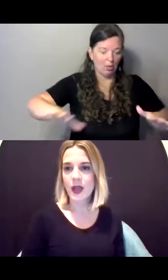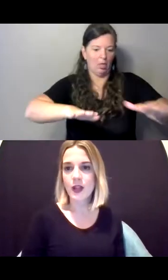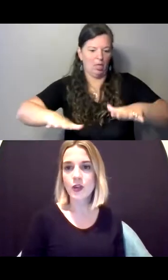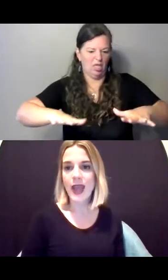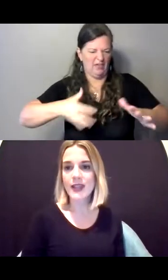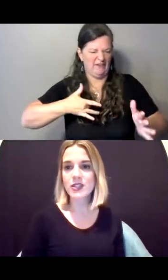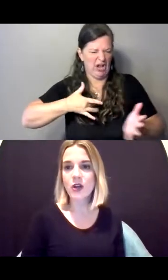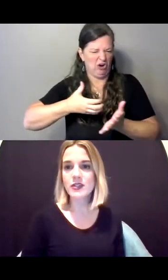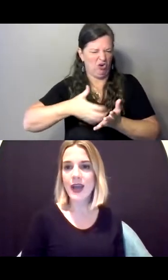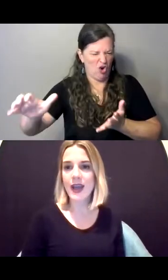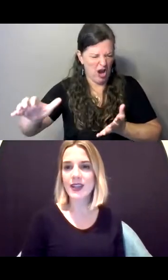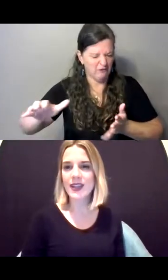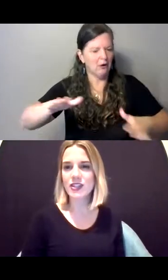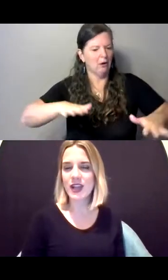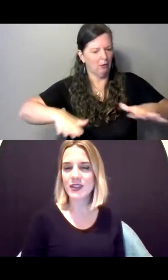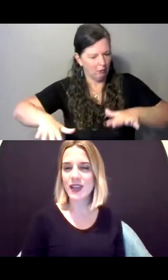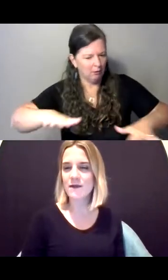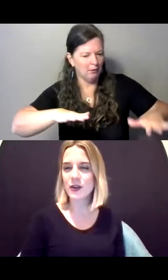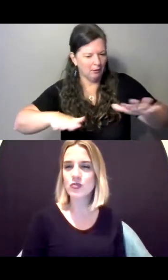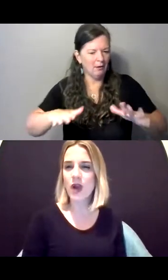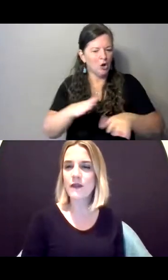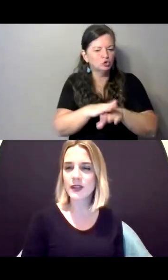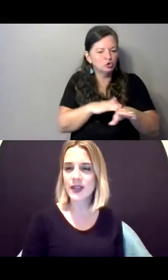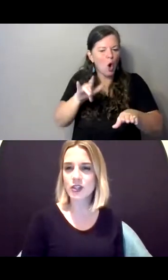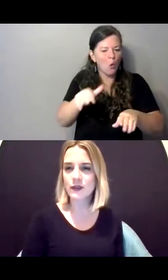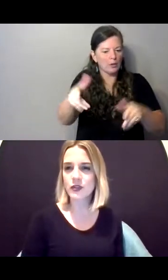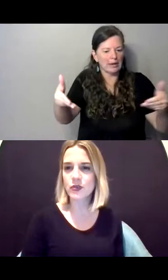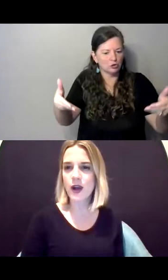and you can add salt to that and it, it feels rough. The texture feels rough,